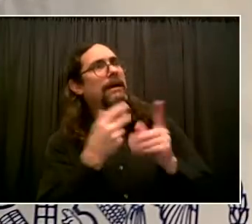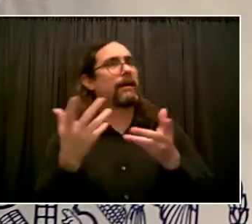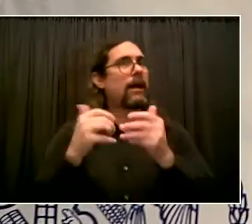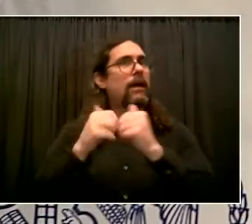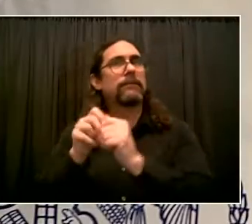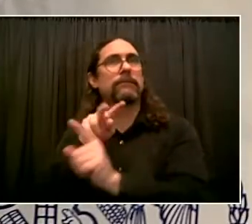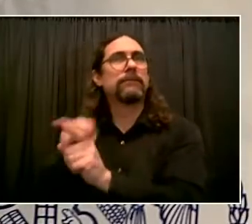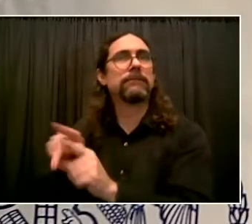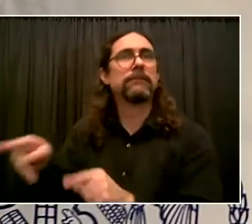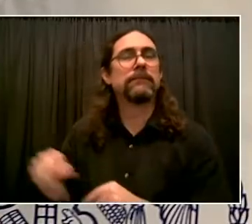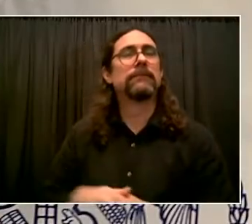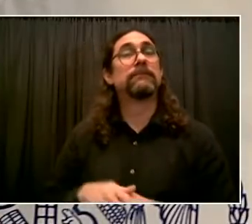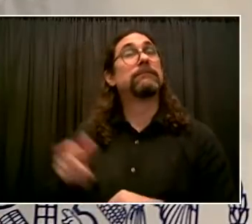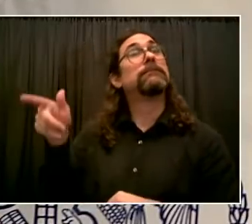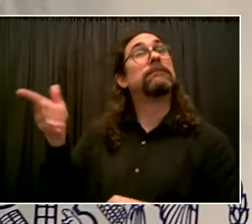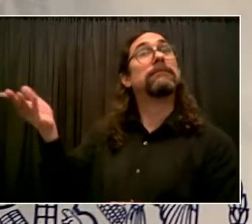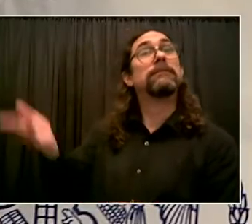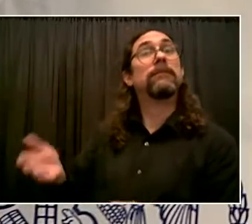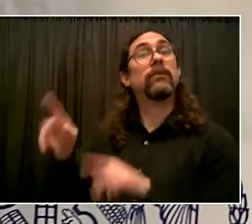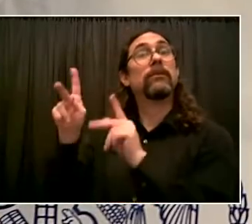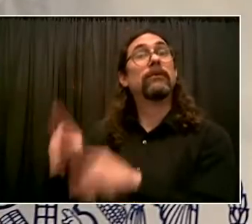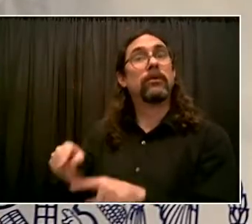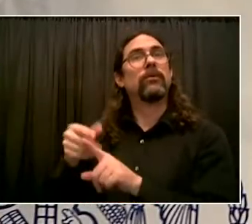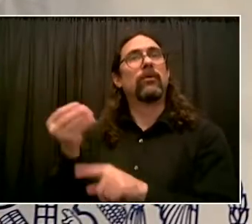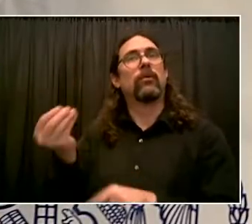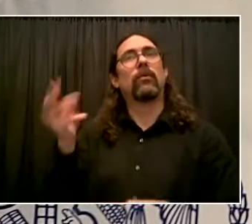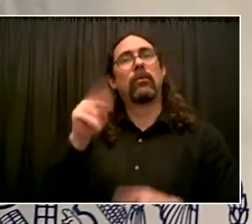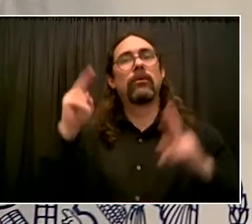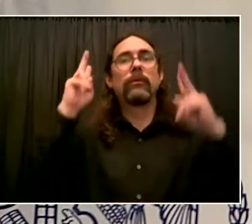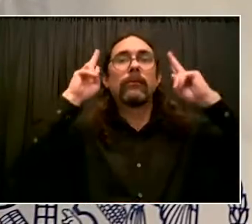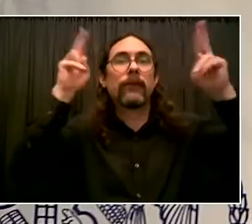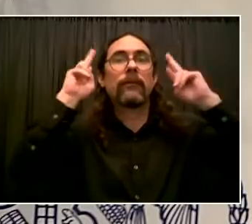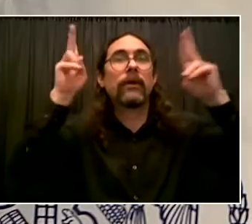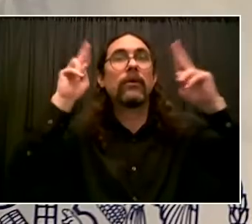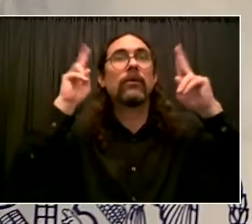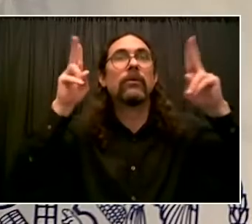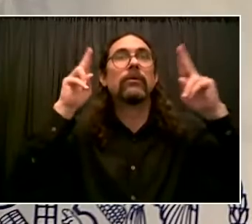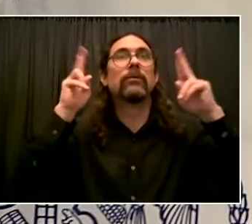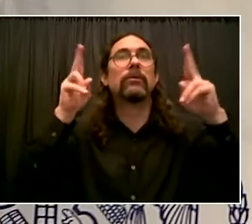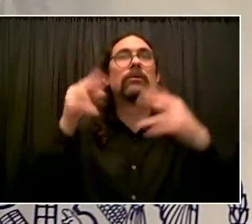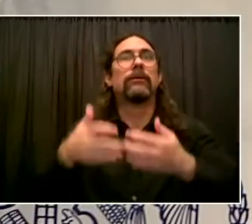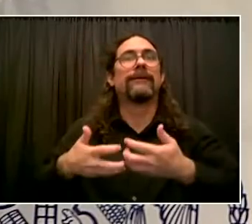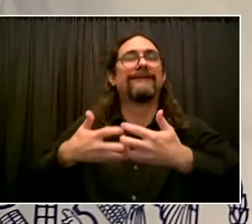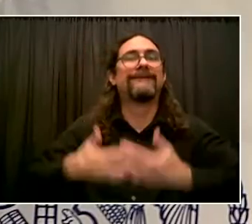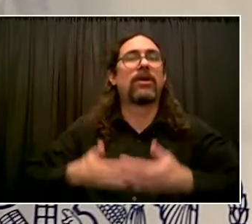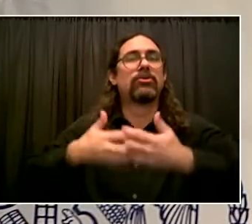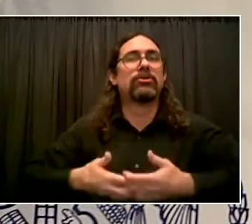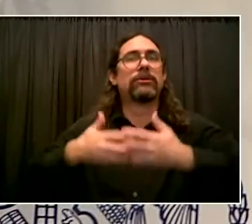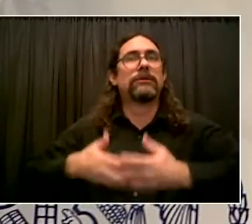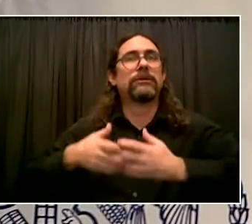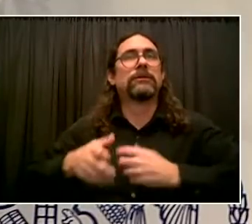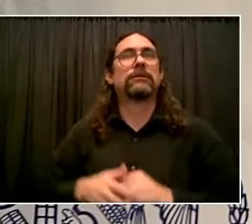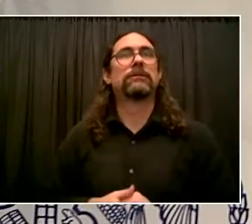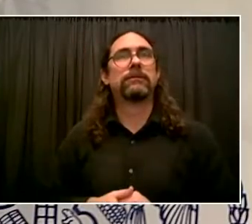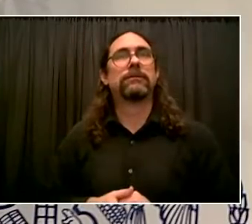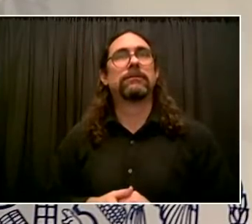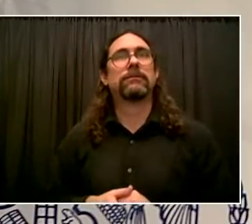AN AMAZING STORY, IS BEEN WITH US